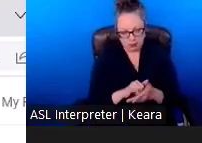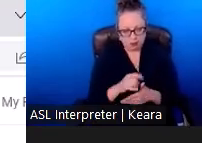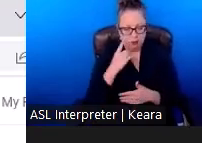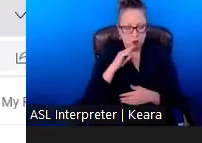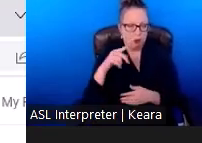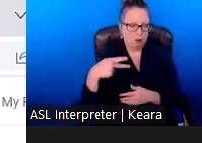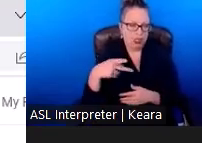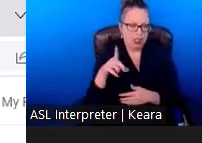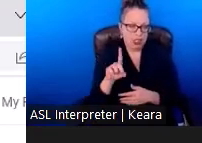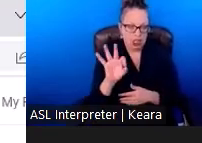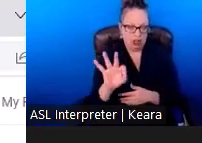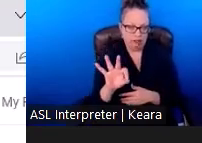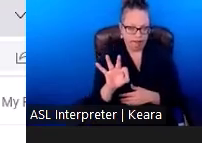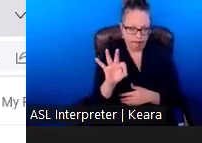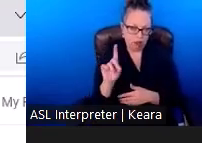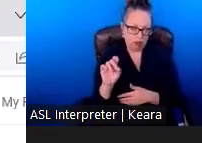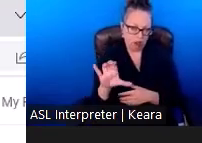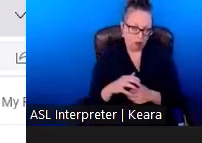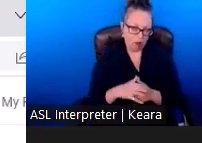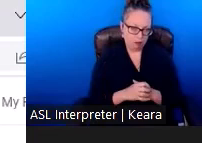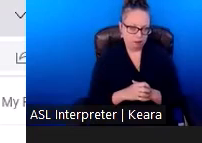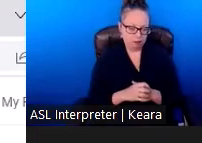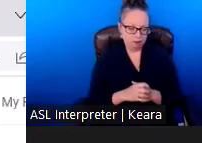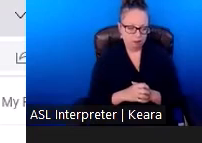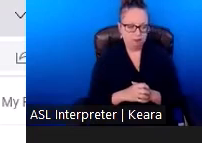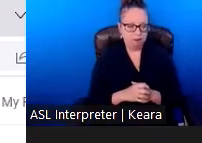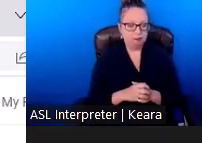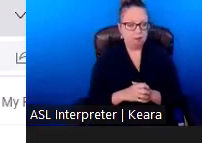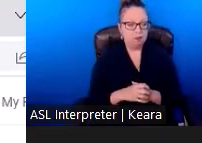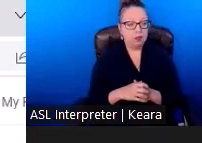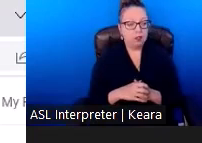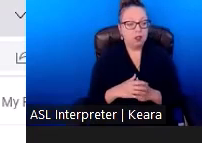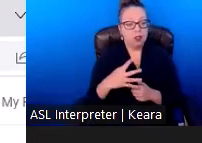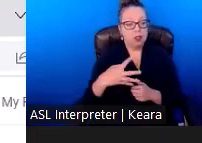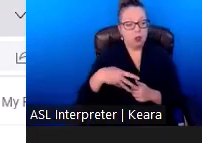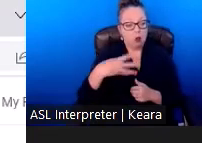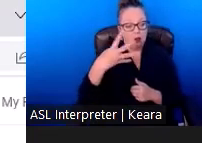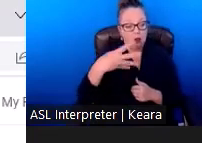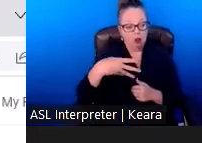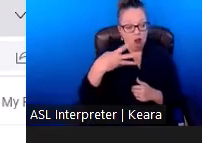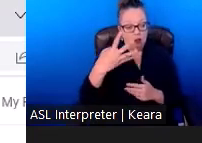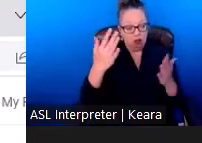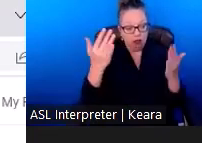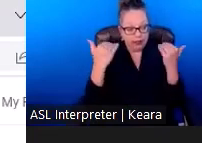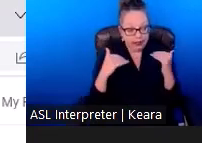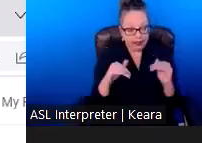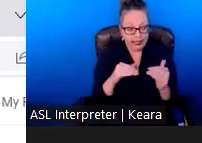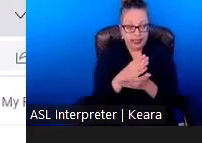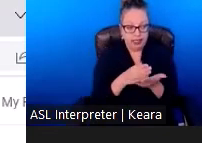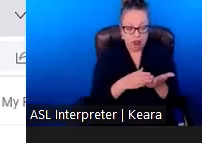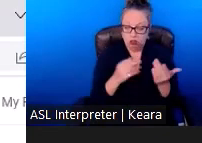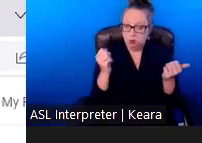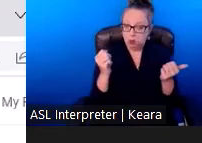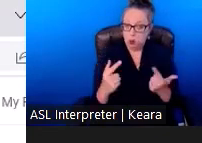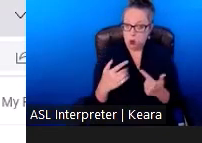Below the section where you upload your work samples, all applicants will see an optional